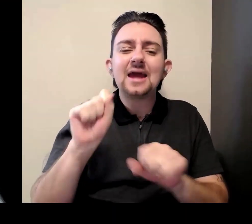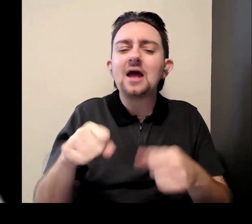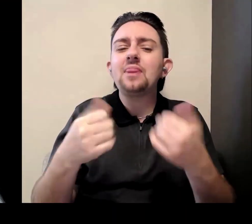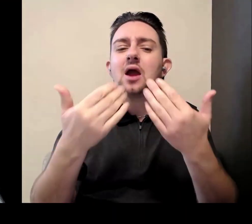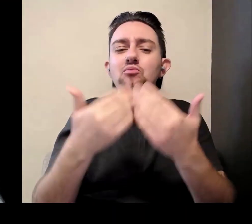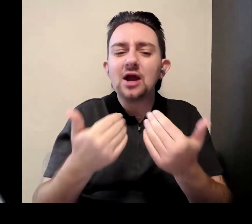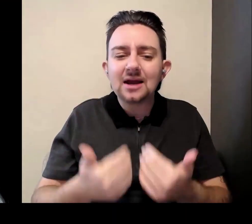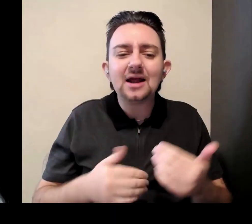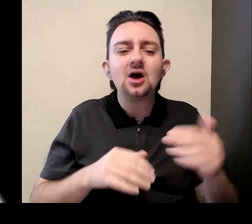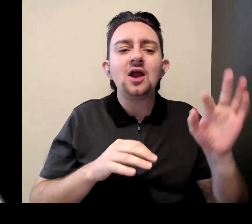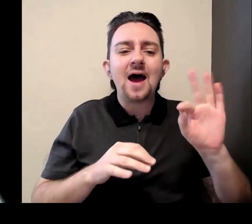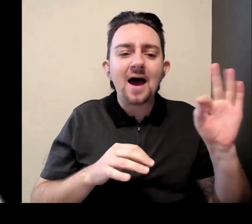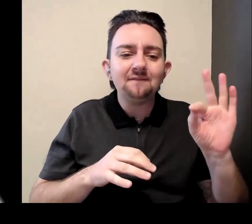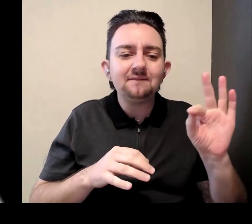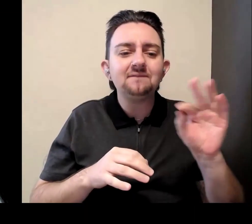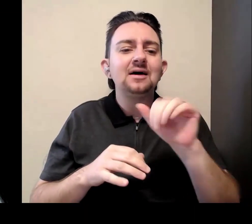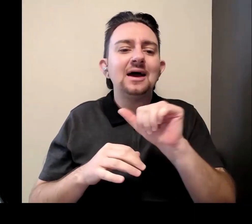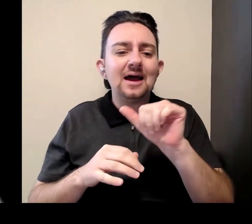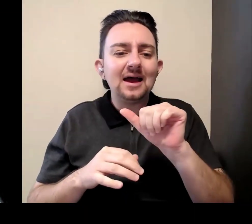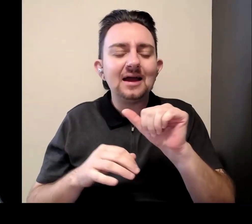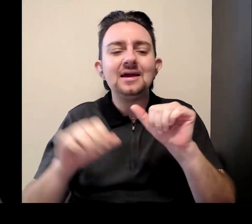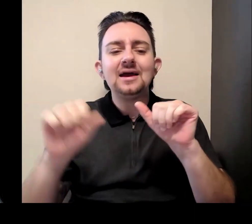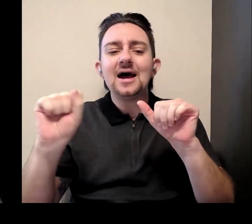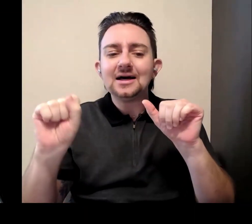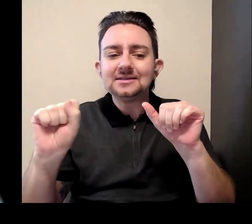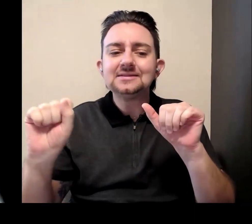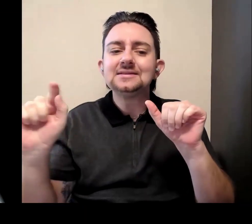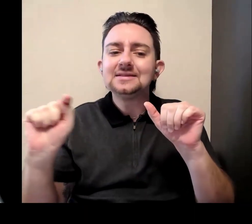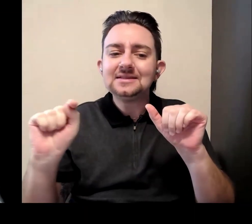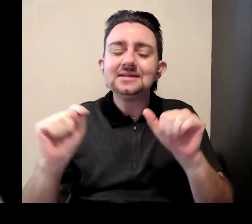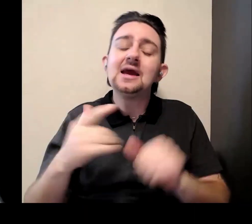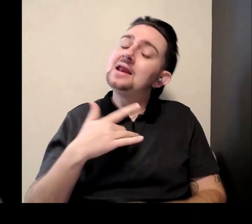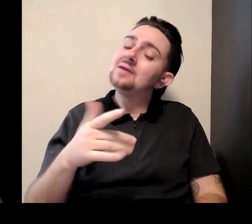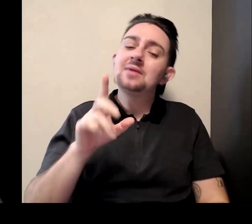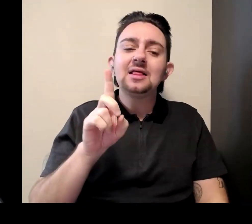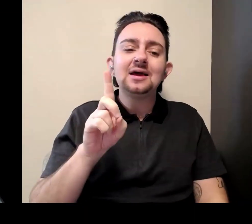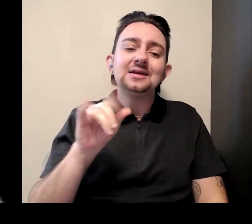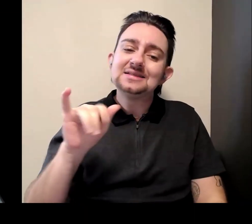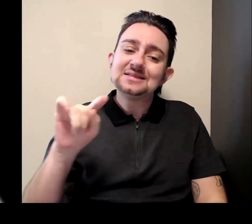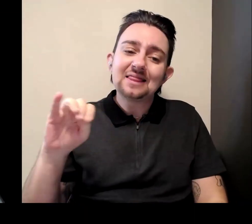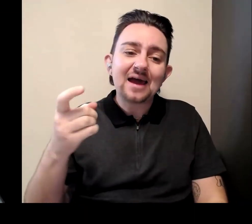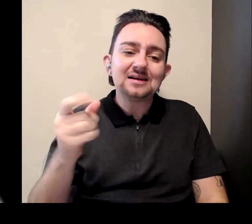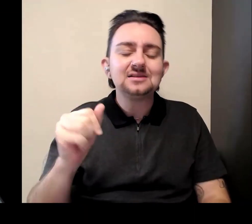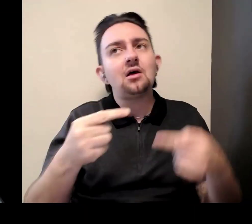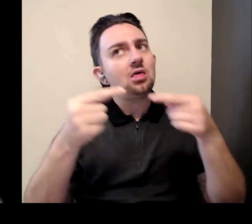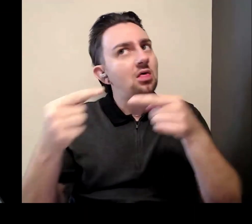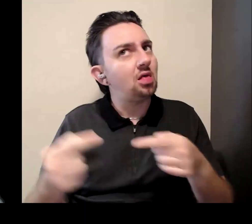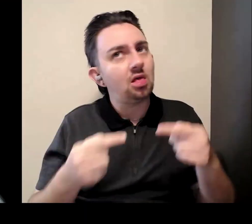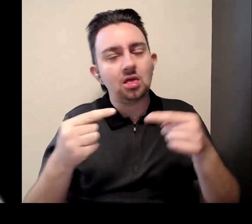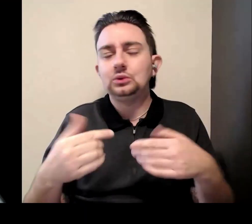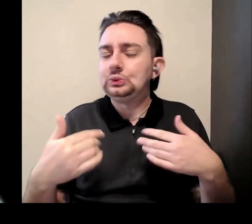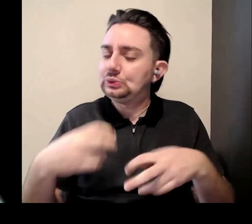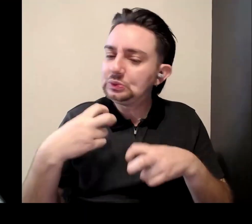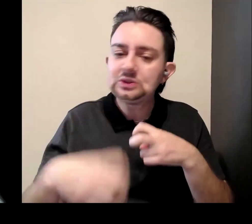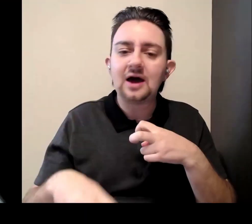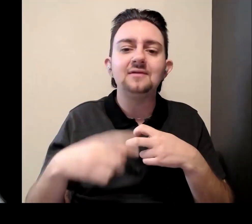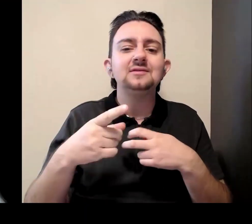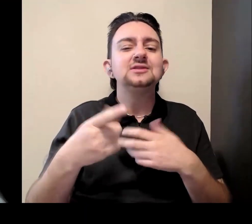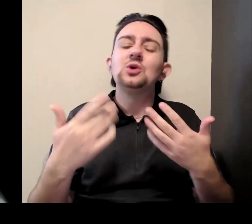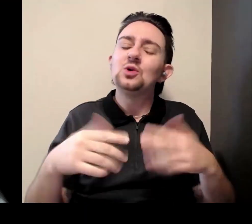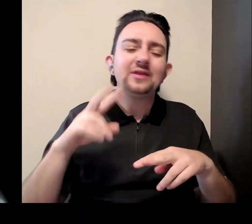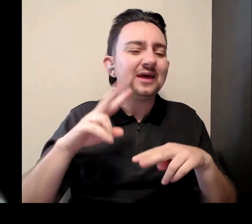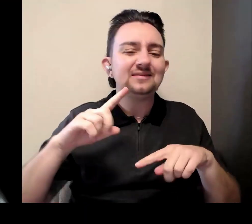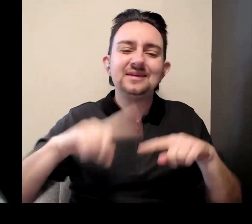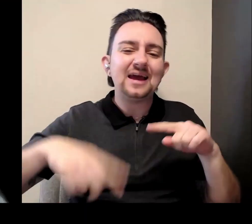And so that makes it hard to map each sound to a letter or whether it's print or braille, because they cannot hear those separate sounds and match them.